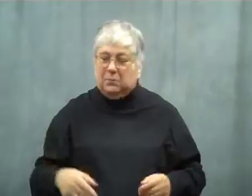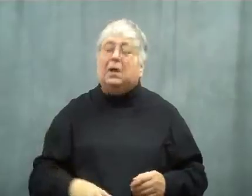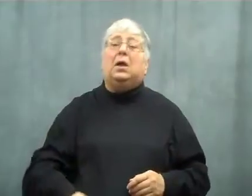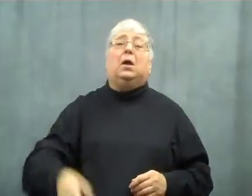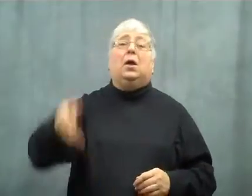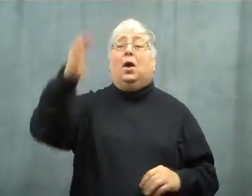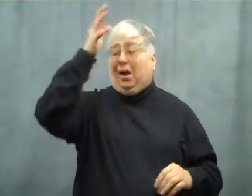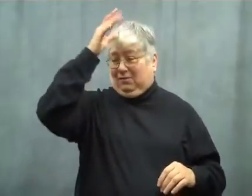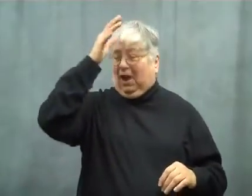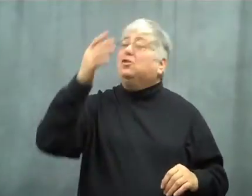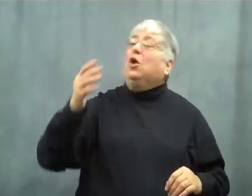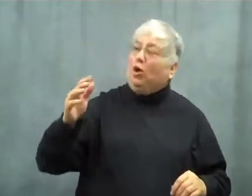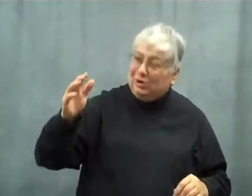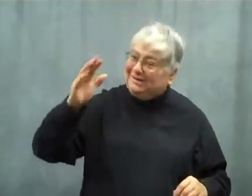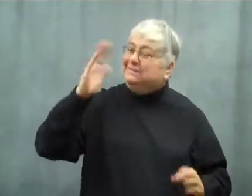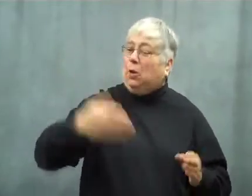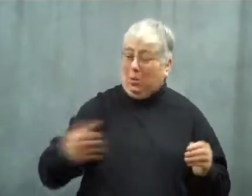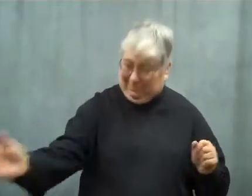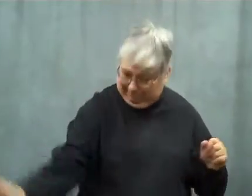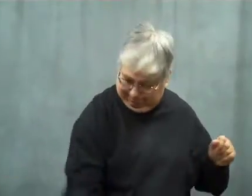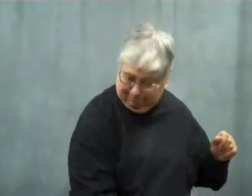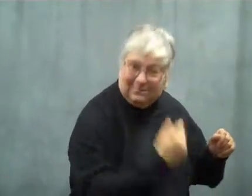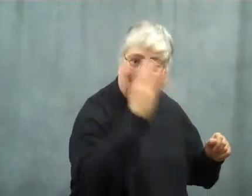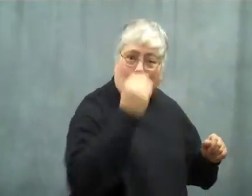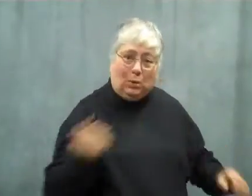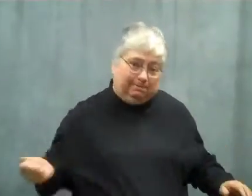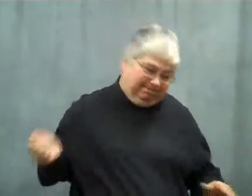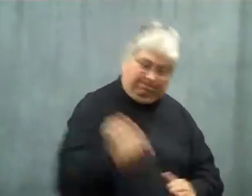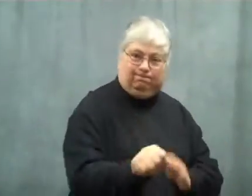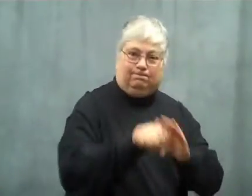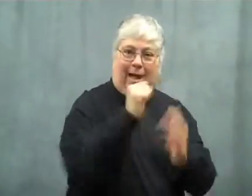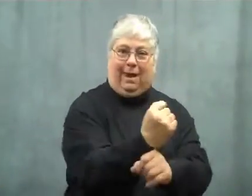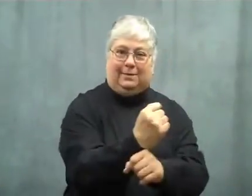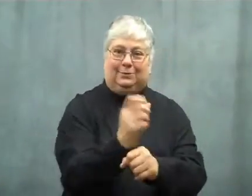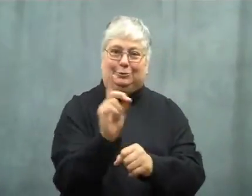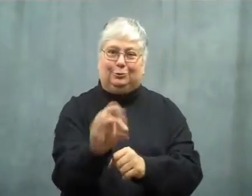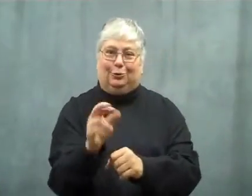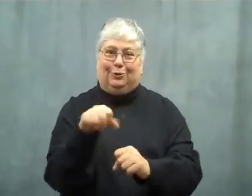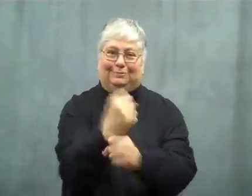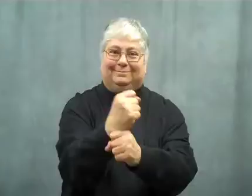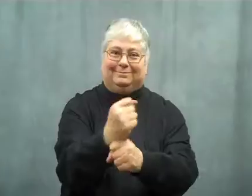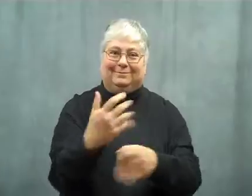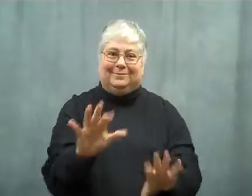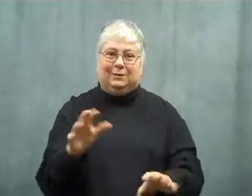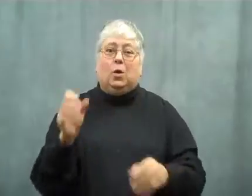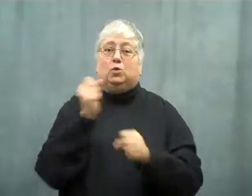He let the boys in, then slammed the door shut and locked it.